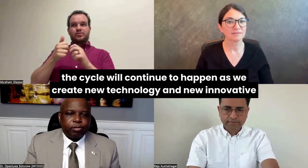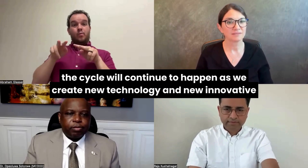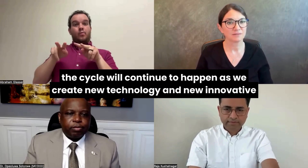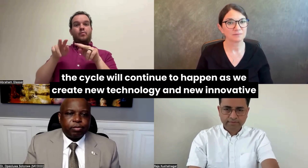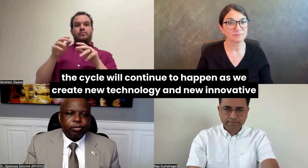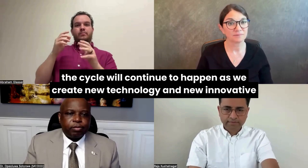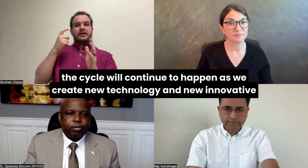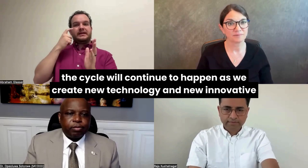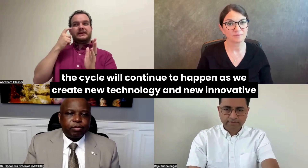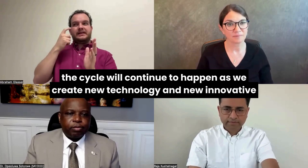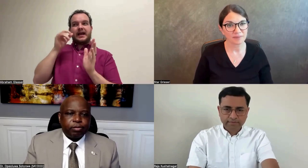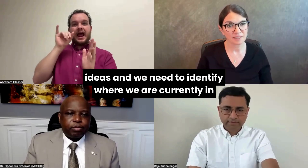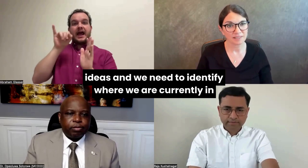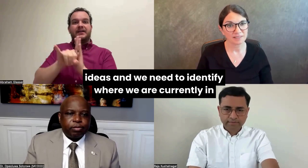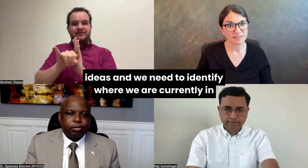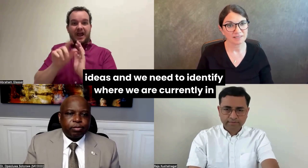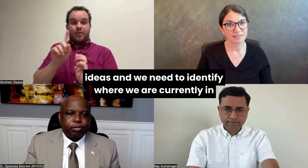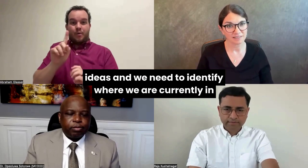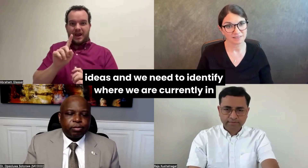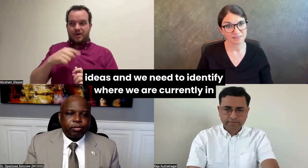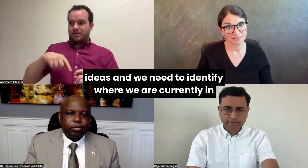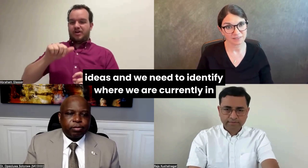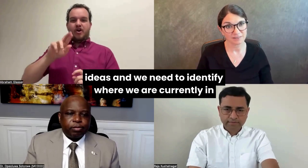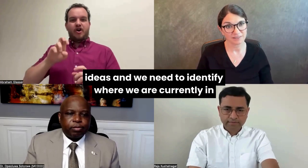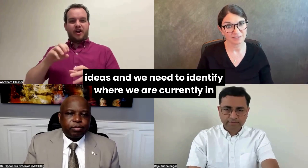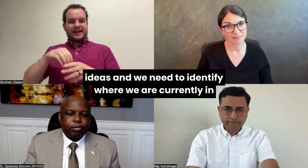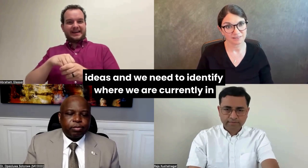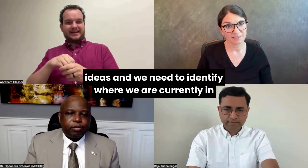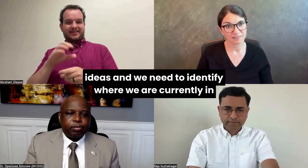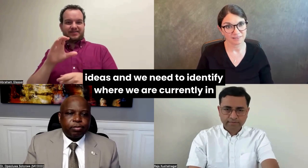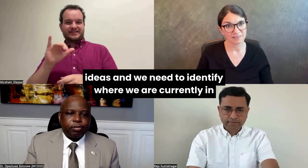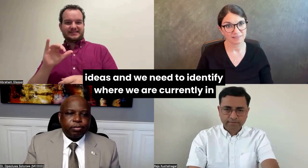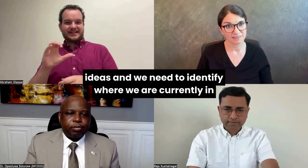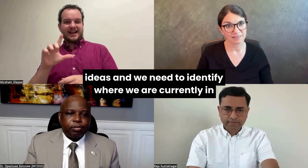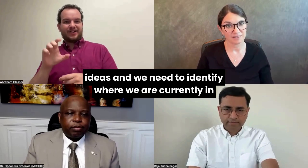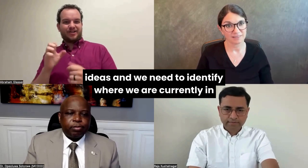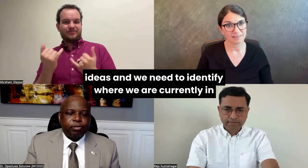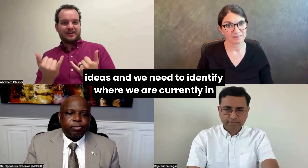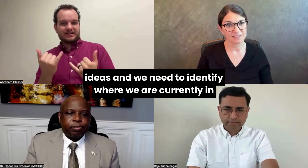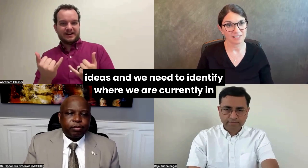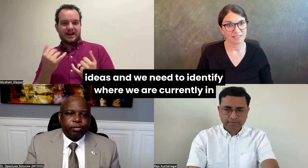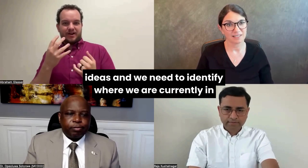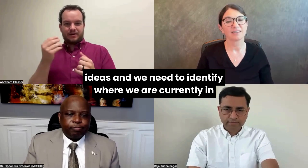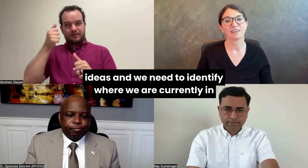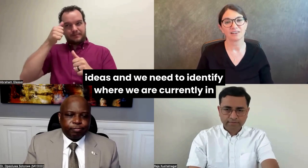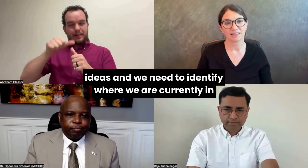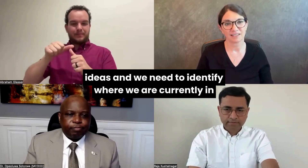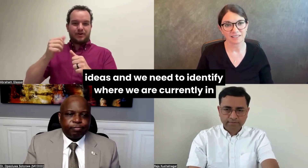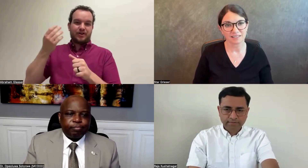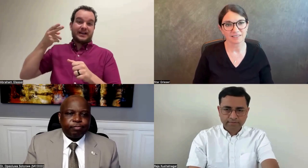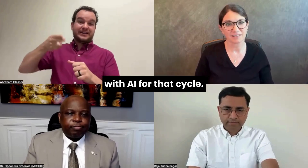ideas and we need to identify where we are currently in with AI for that cycle.